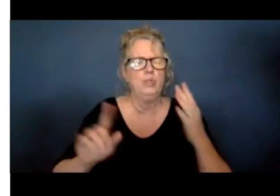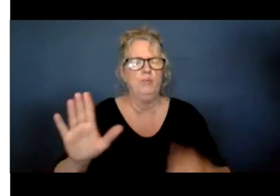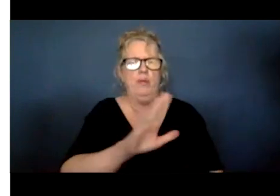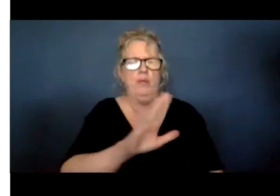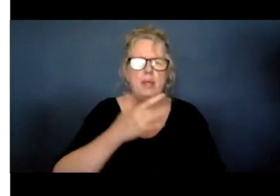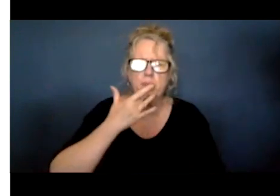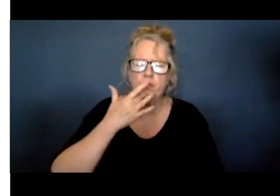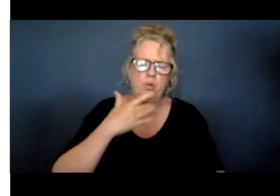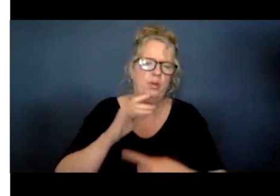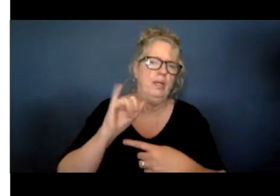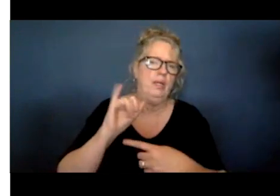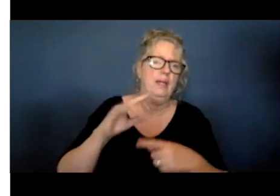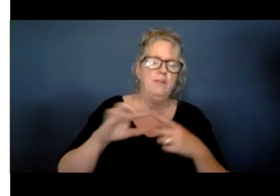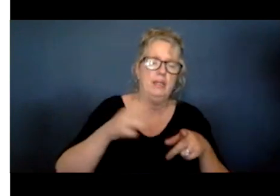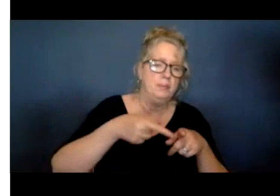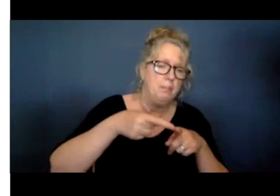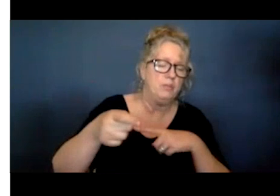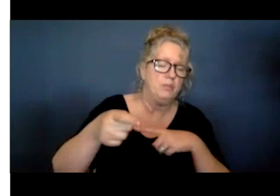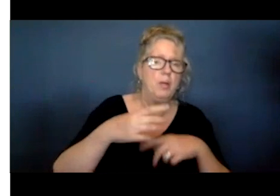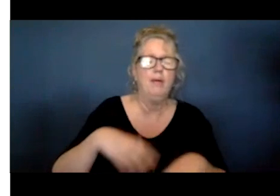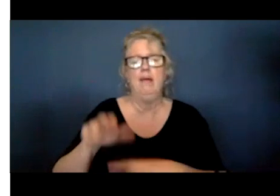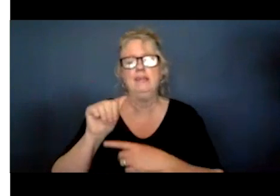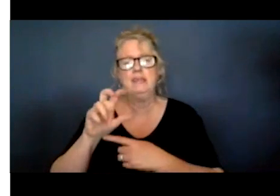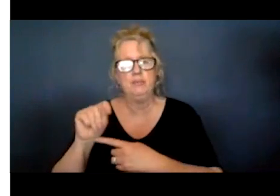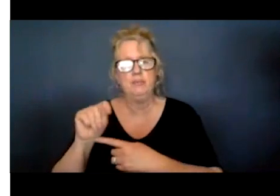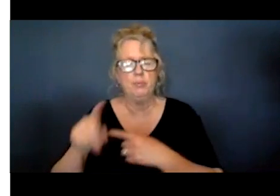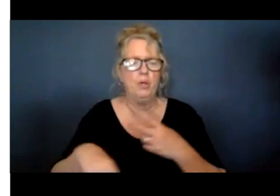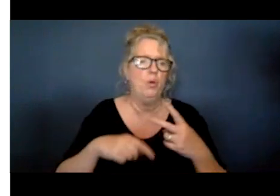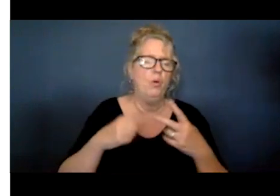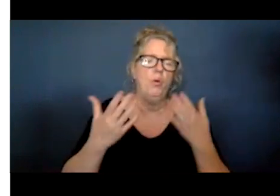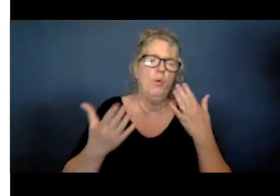whether that’s specialized assistive technology or mainstream platforms with